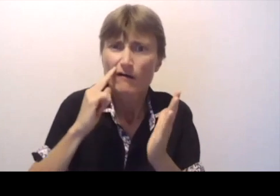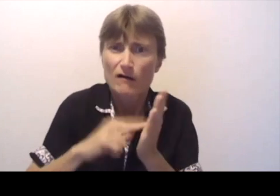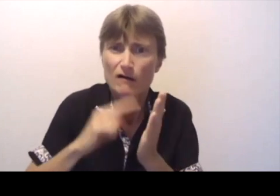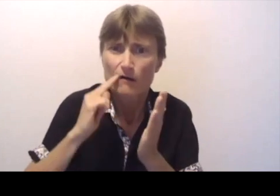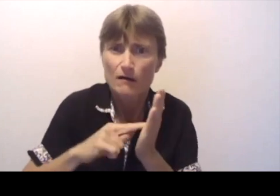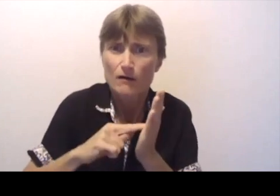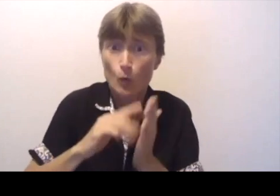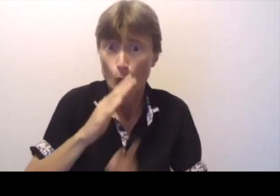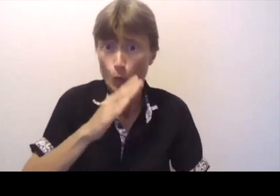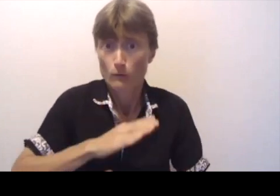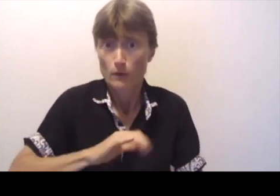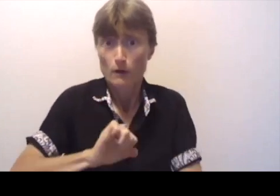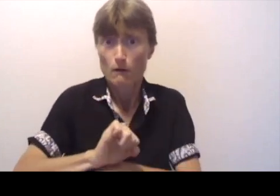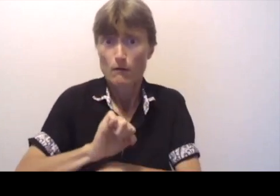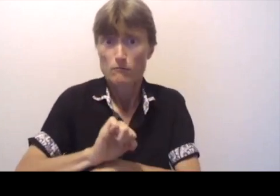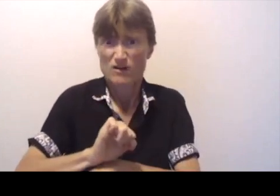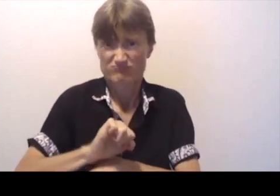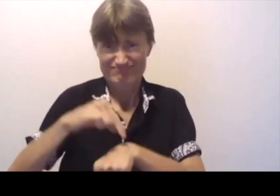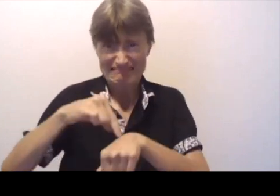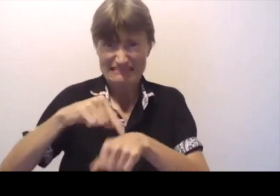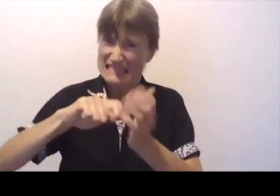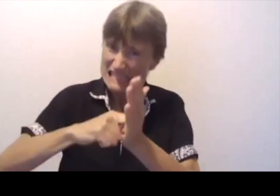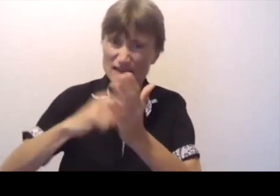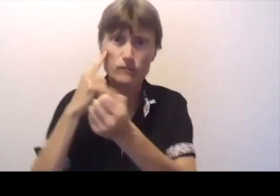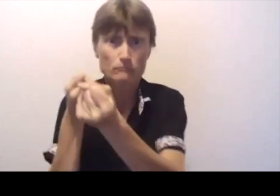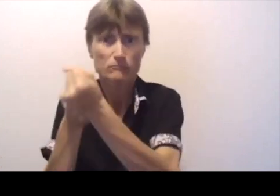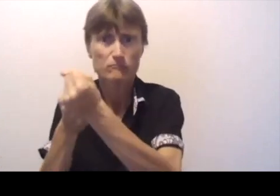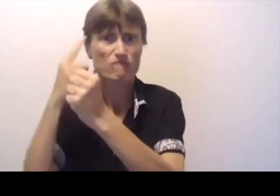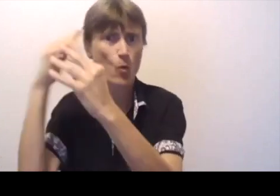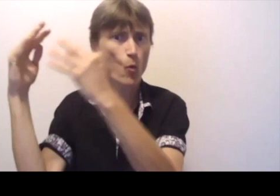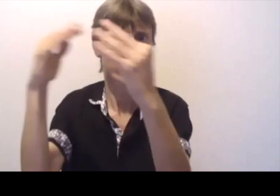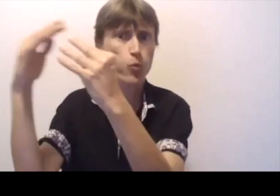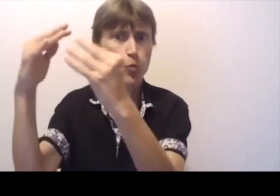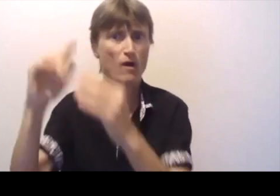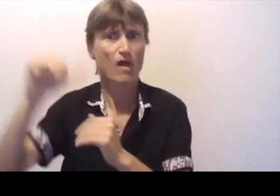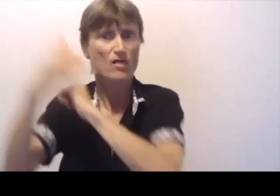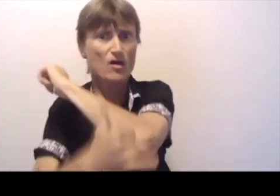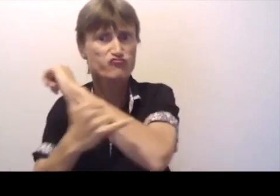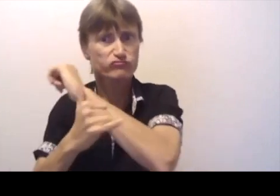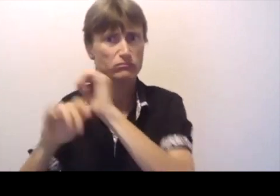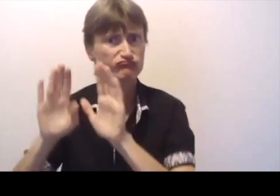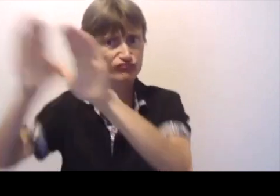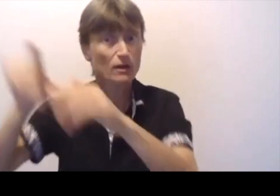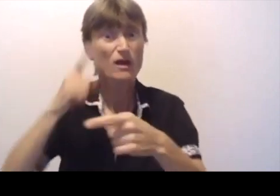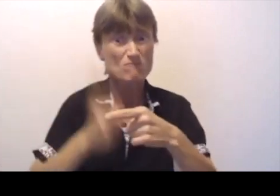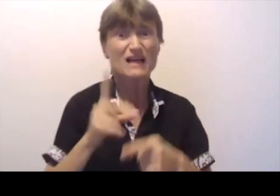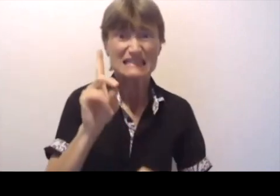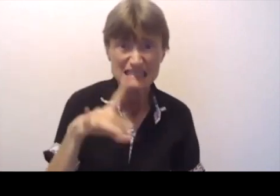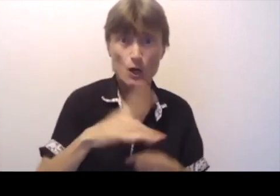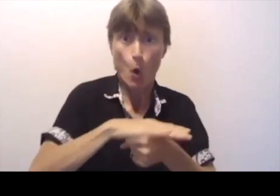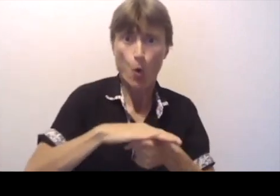sustaining the war effort um filling newly created industrial service and government jobs and then when uh women moved into